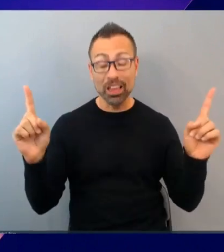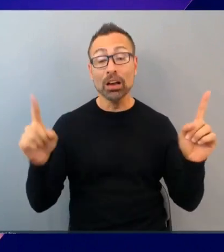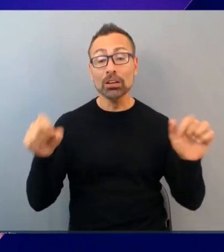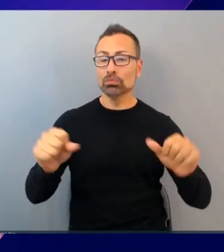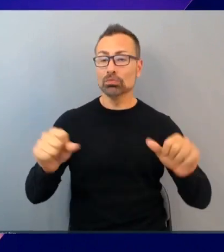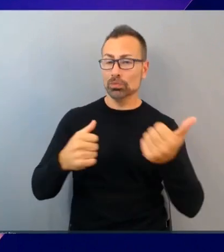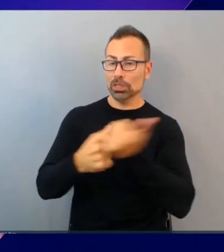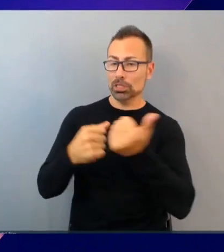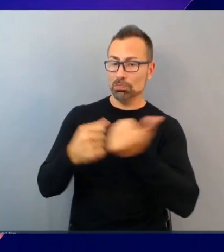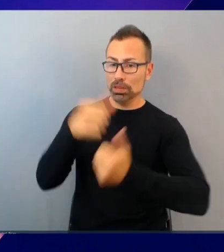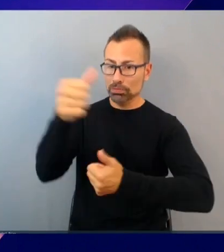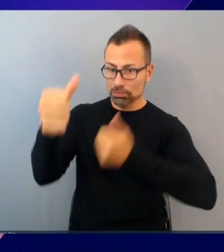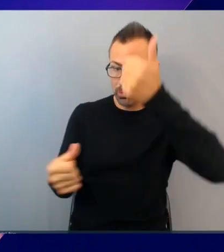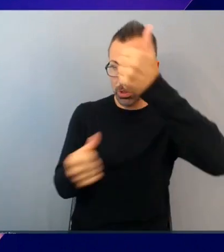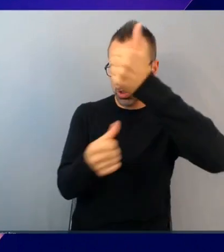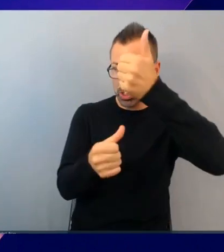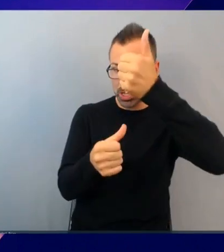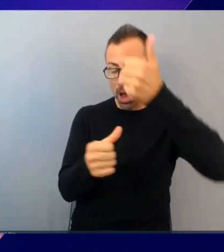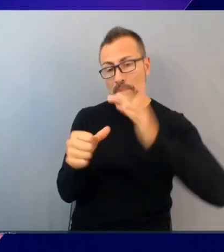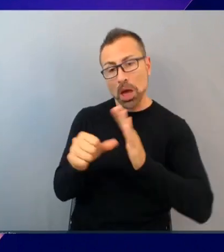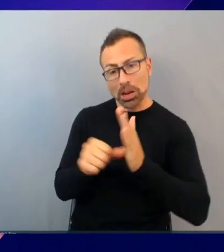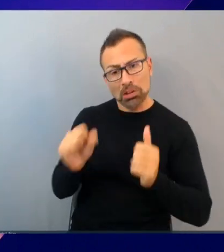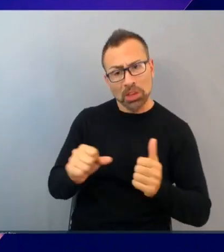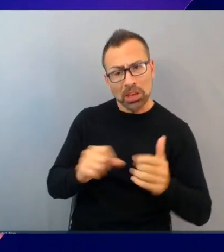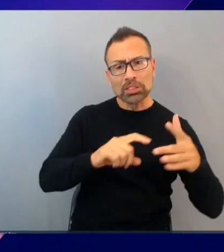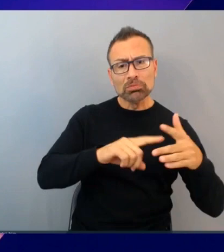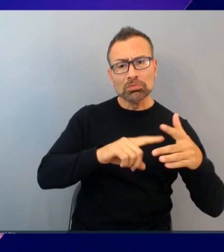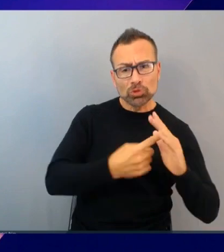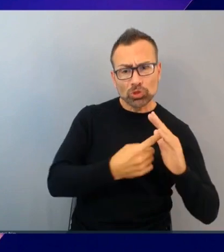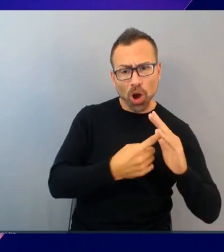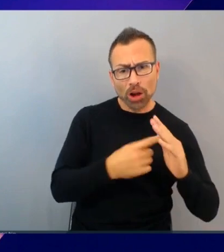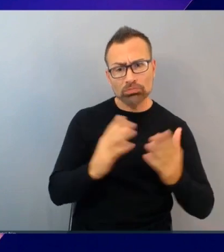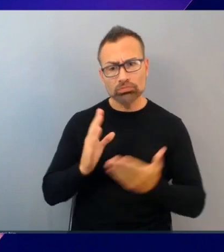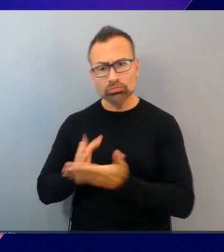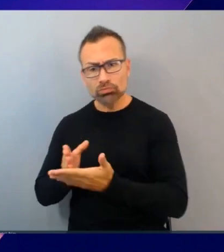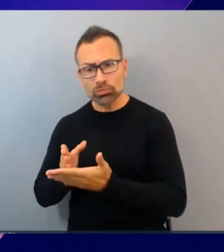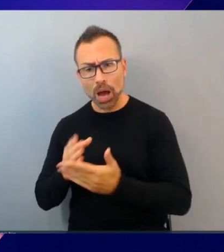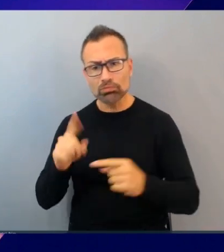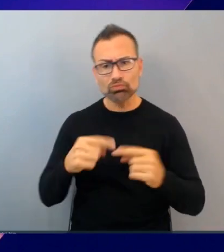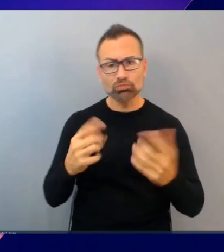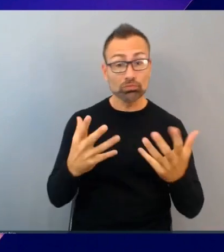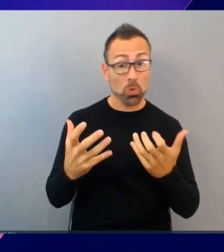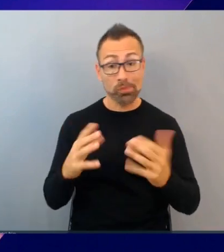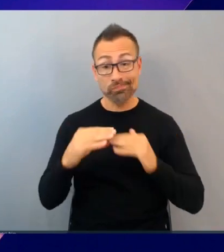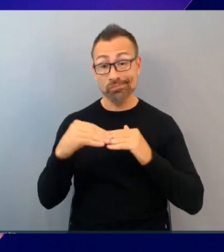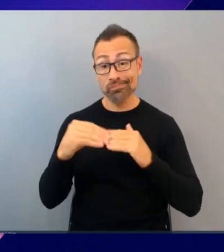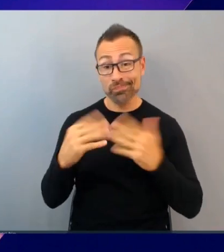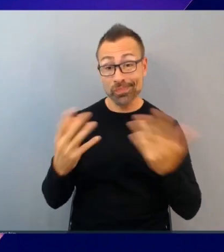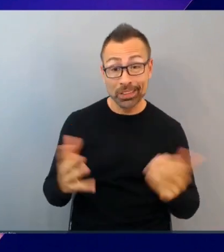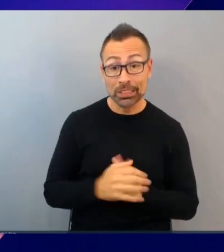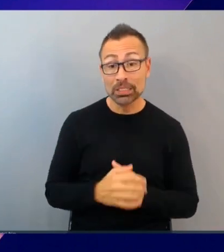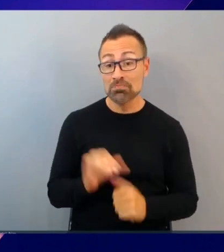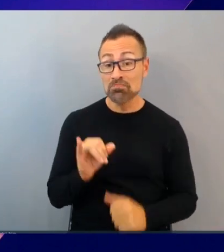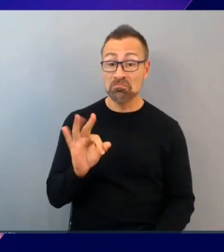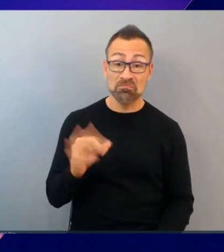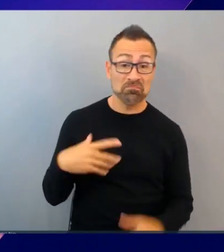they could basically start up and stop sponsoring however they wanted. So, if they had decided they reached a certain amount of spend